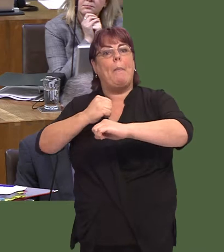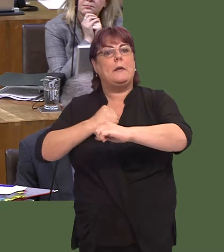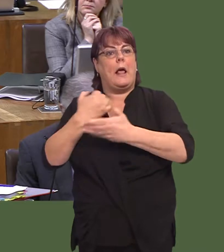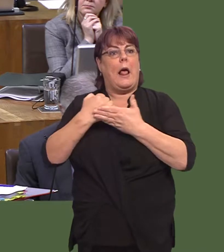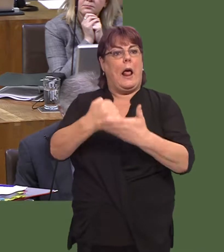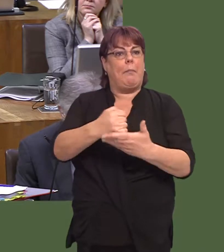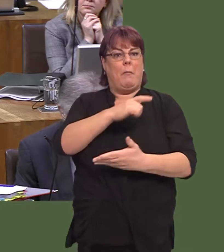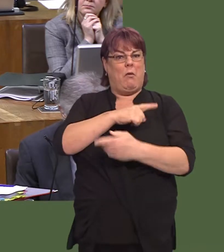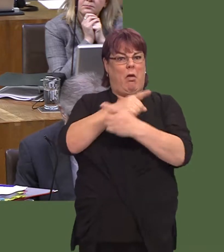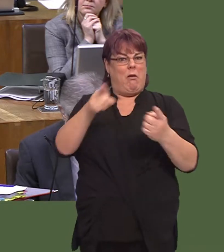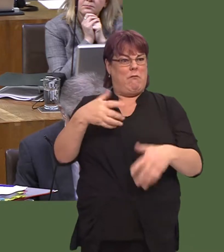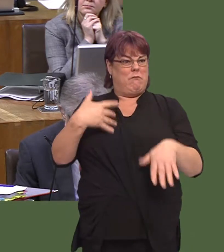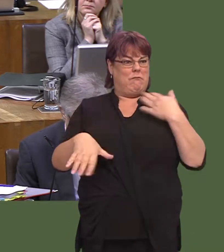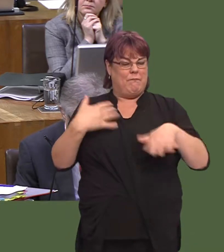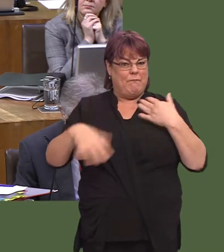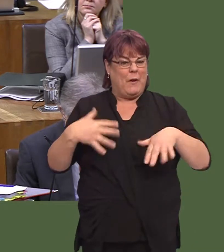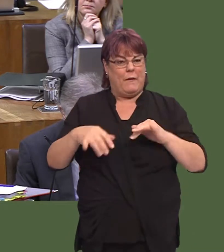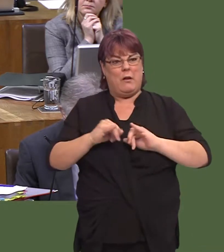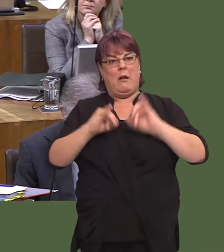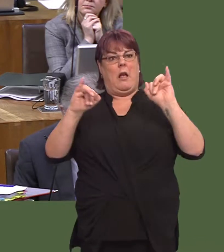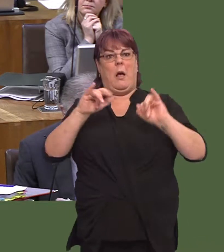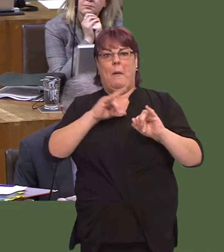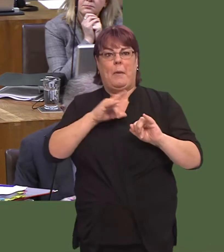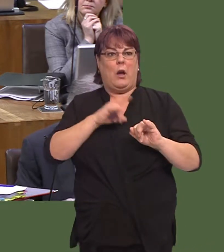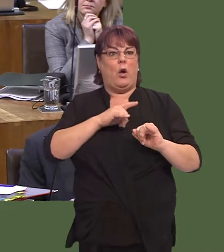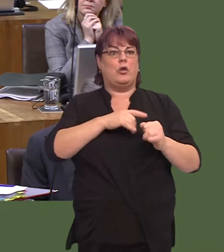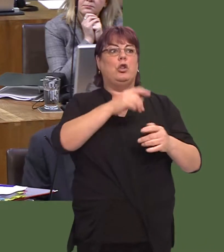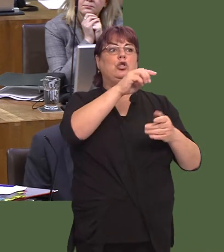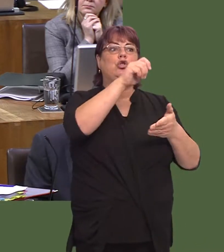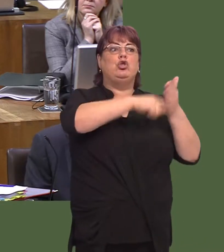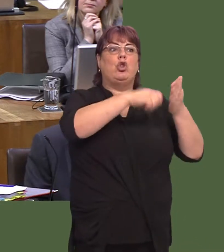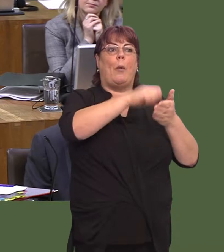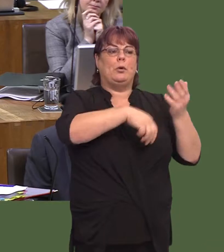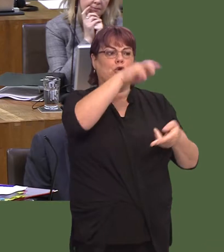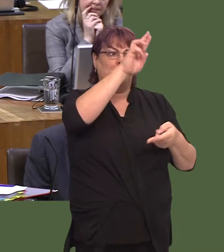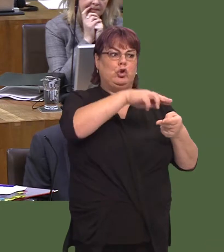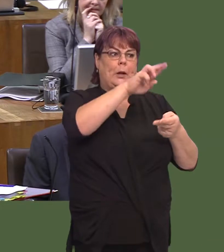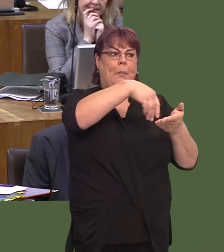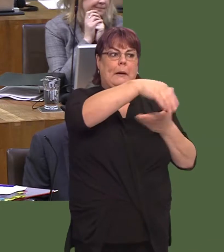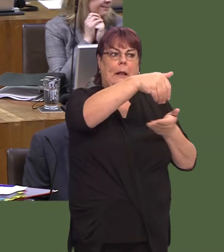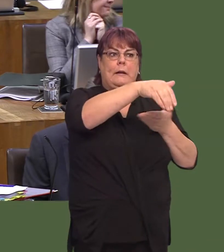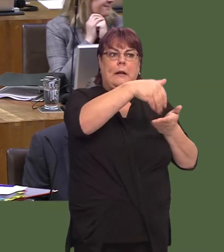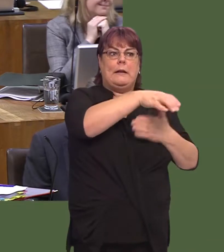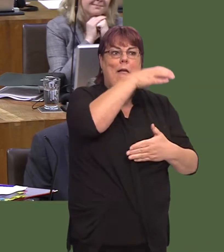as a result of supermarket selling that undercuts pubs, which we know are important for our communities.